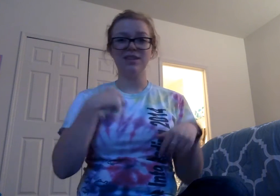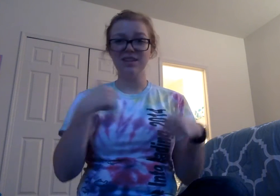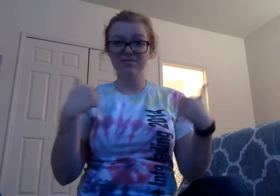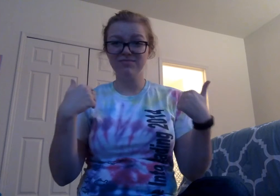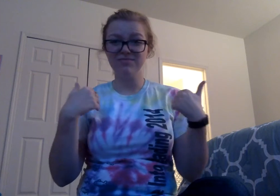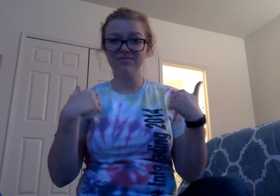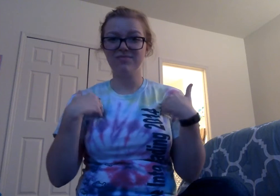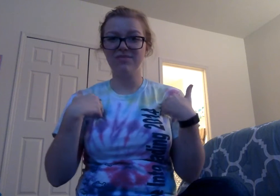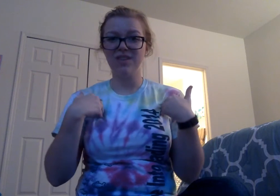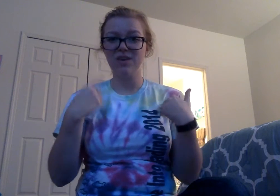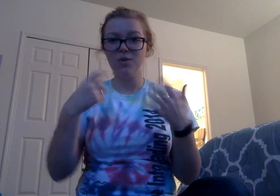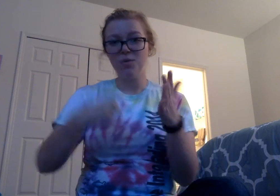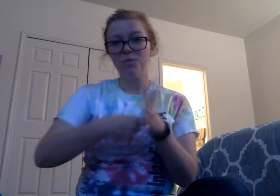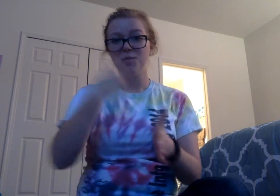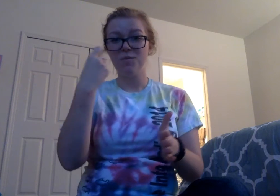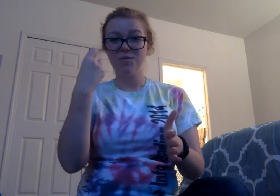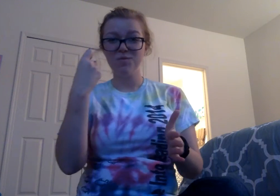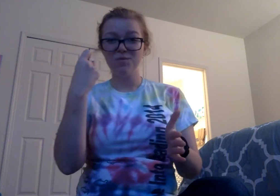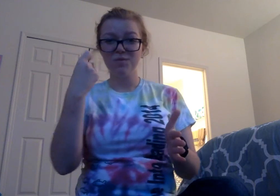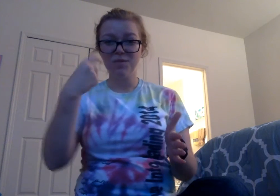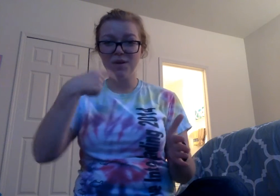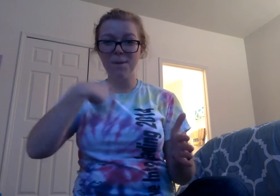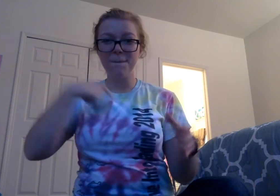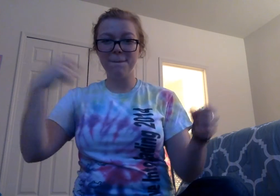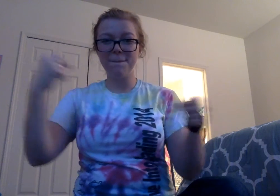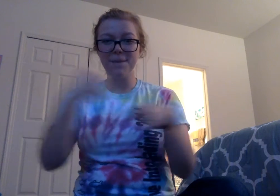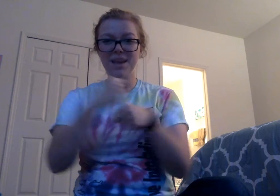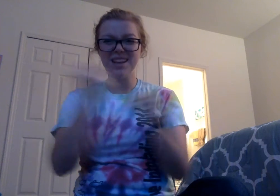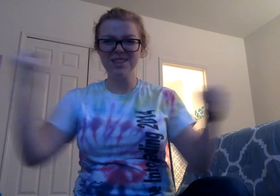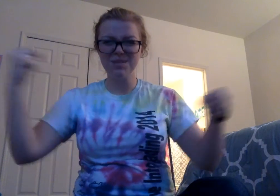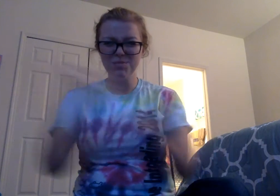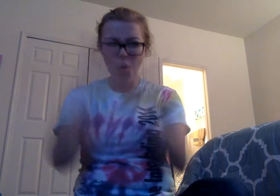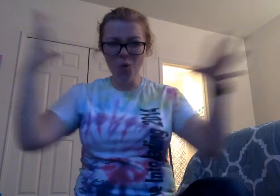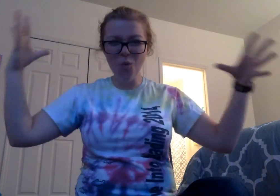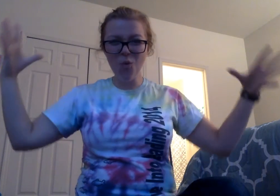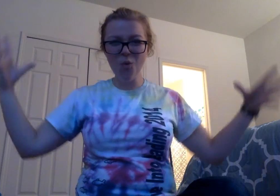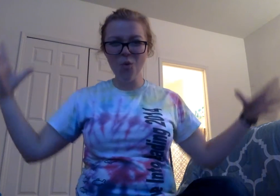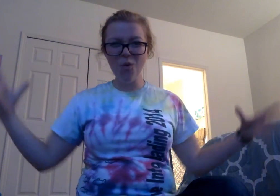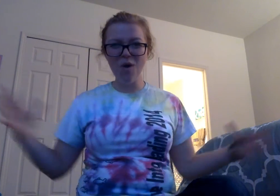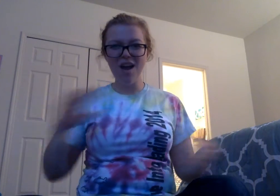I HAVE ONE MATCH I MAKE EXPLOSION